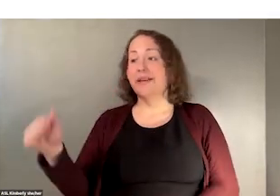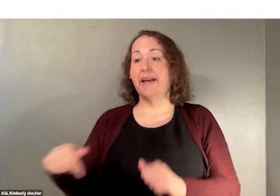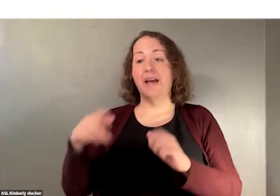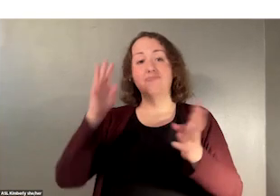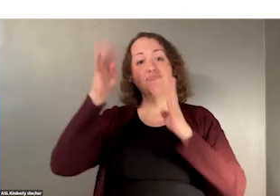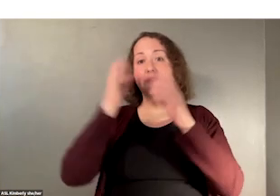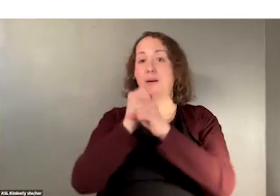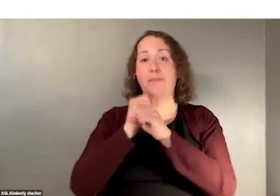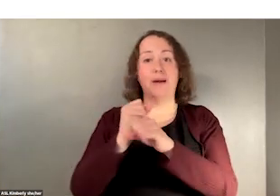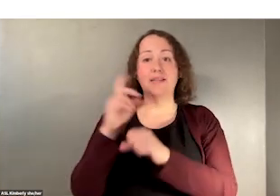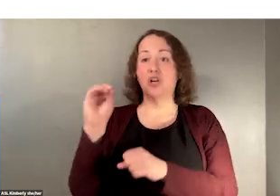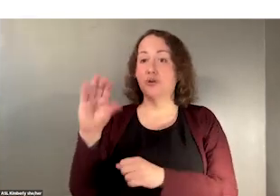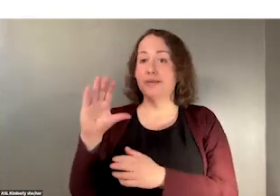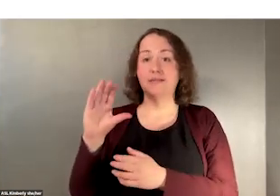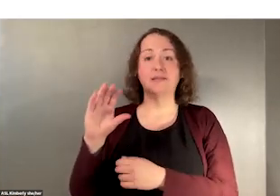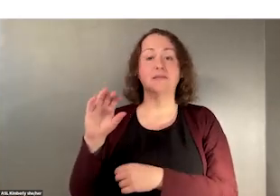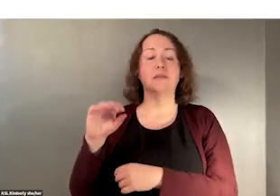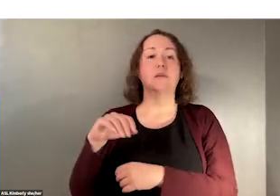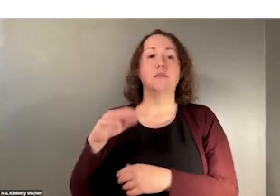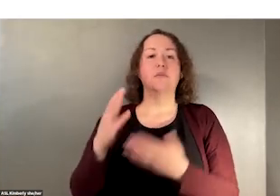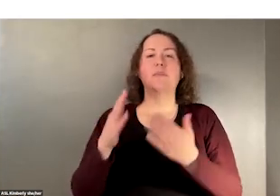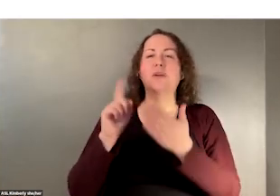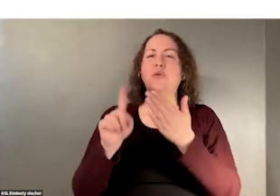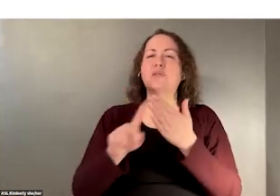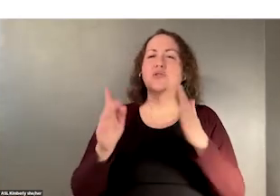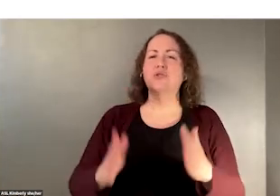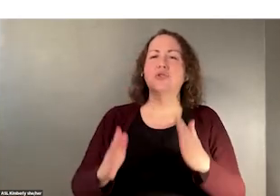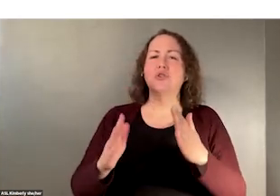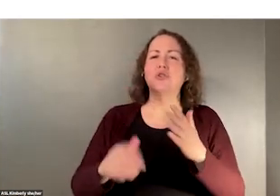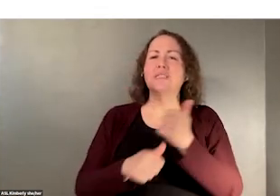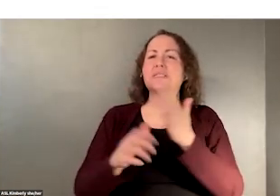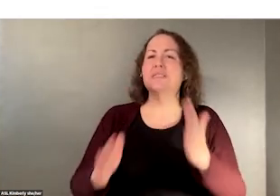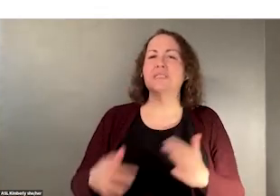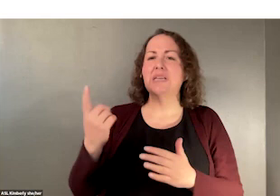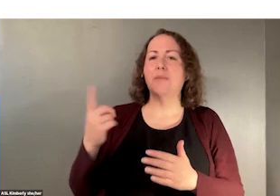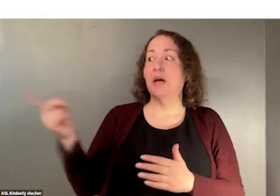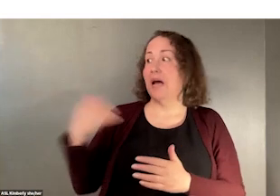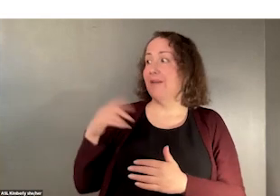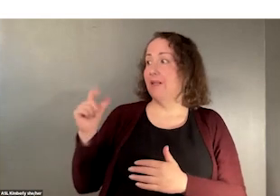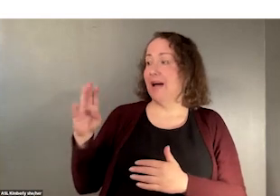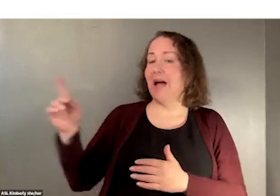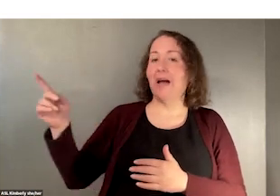Maybe this is a research assistant that's in your lab. They have their own biosketch that they're providing.